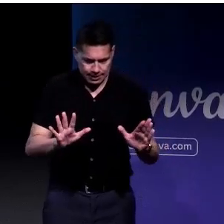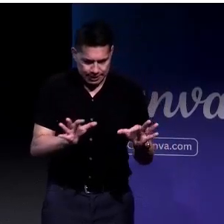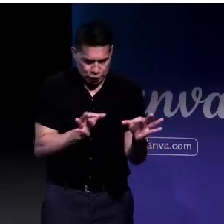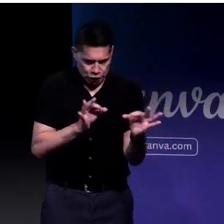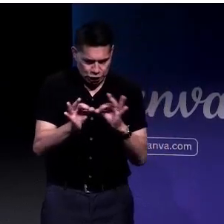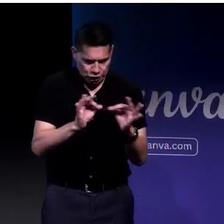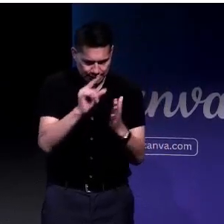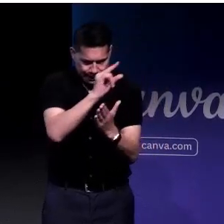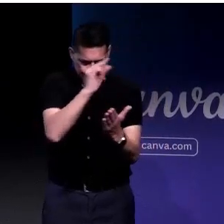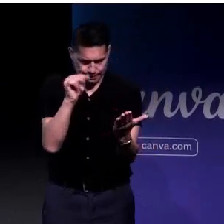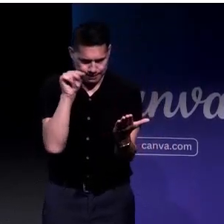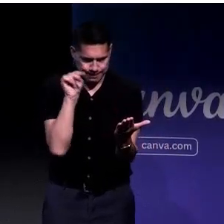Who are we designing for?